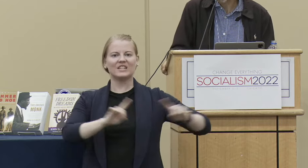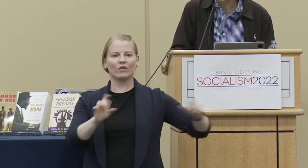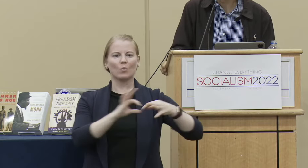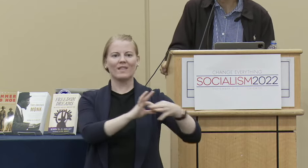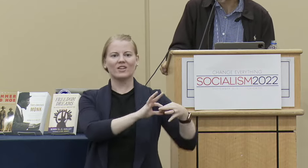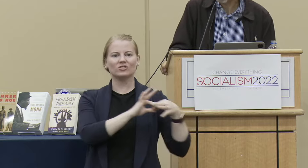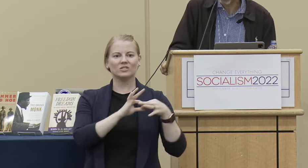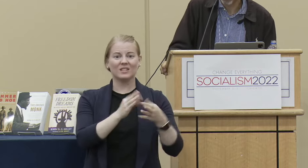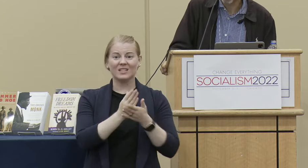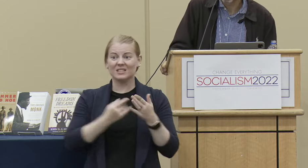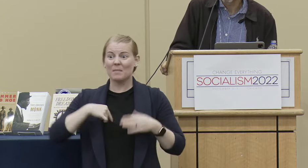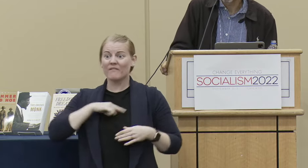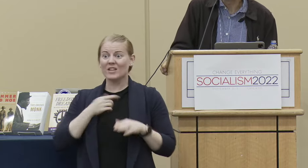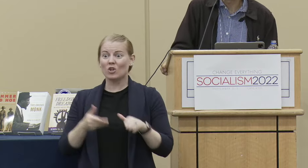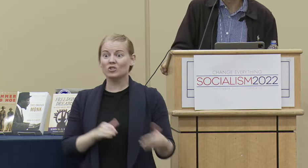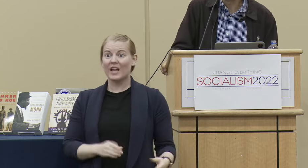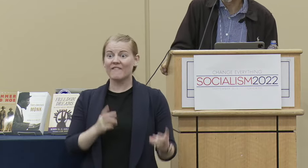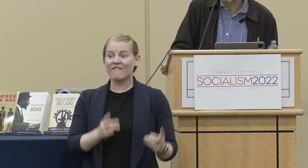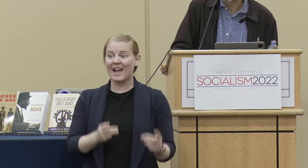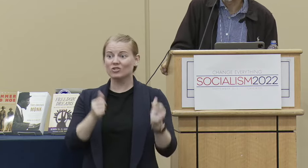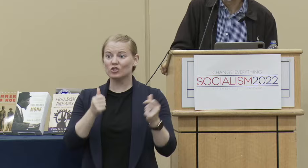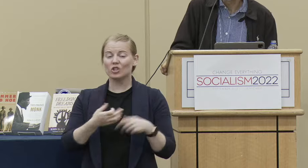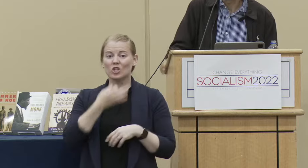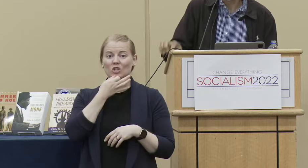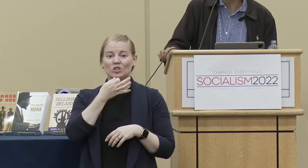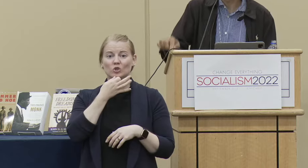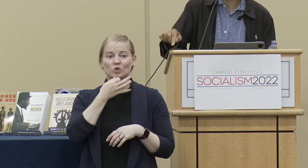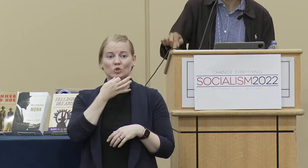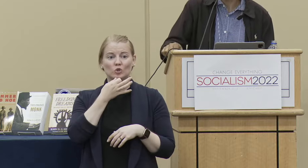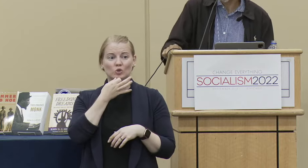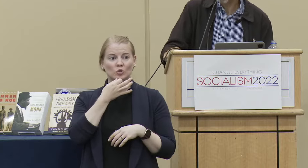actually deal with the differential relationship.